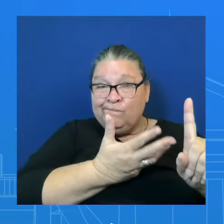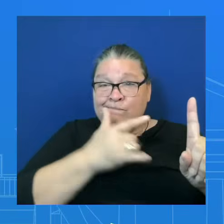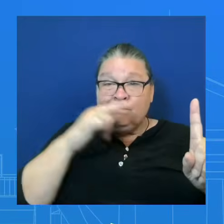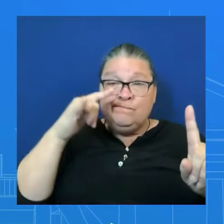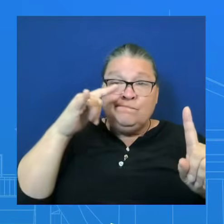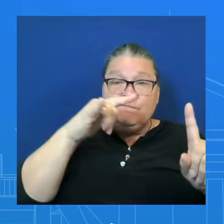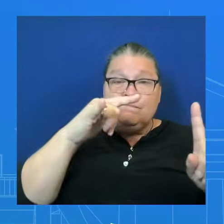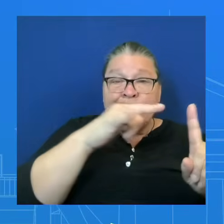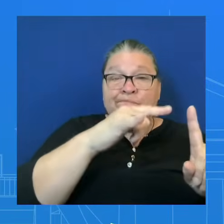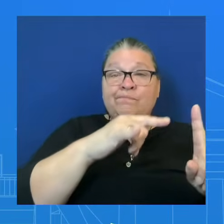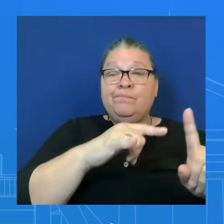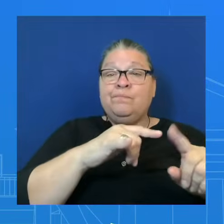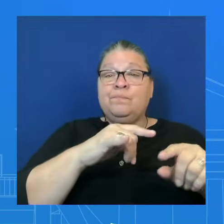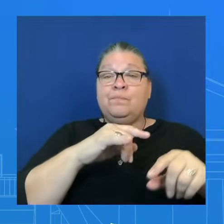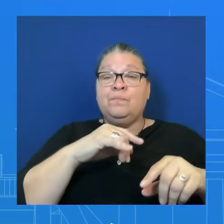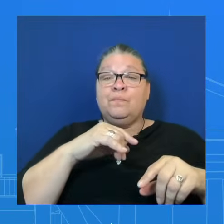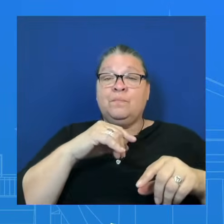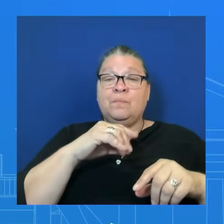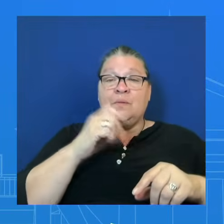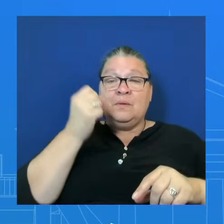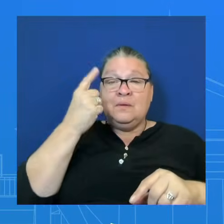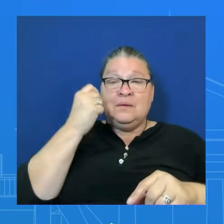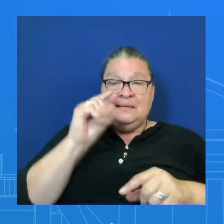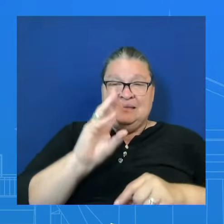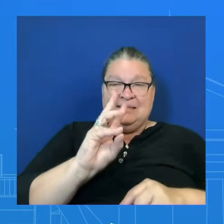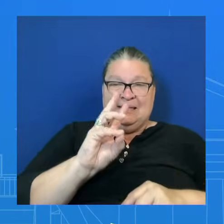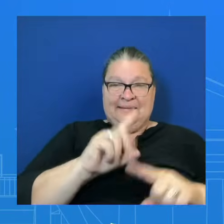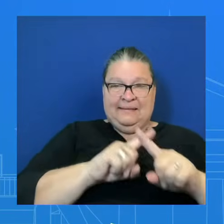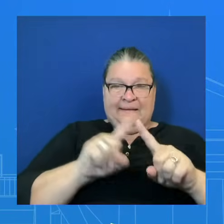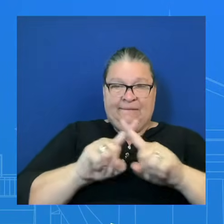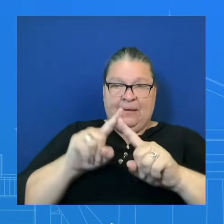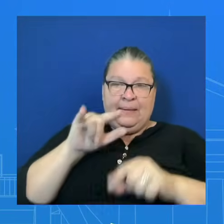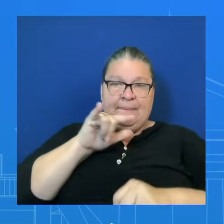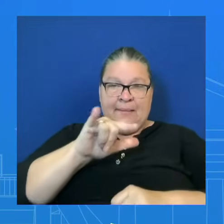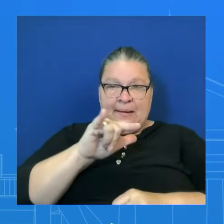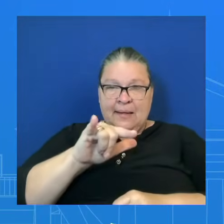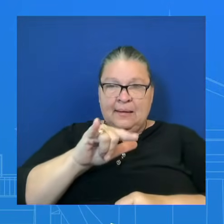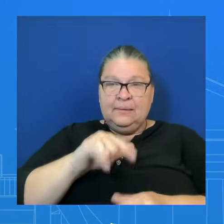on the East Coast certainly, Joint Base Andrews was one of those three.